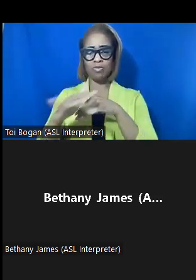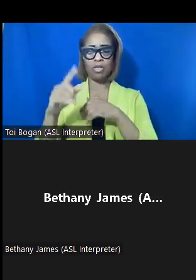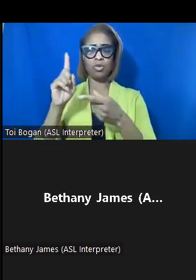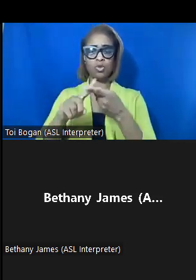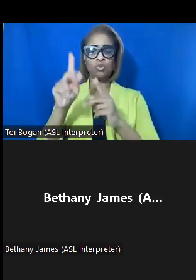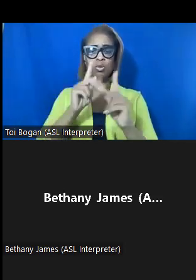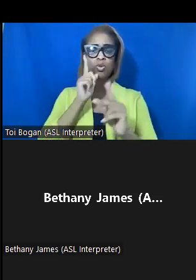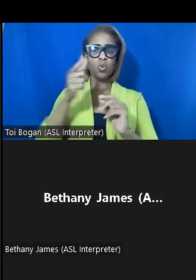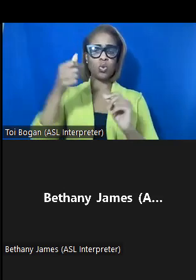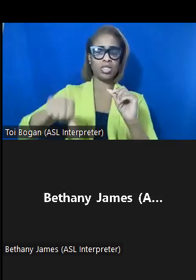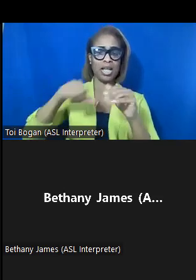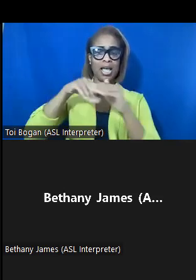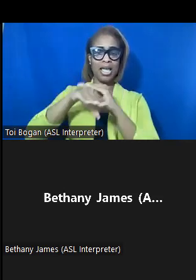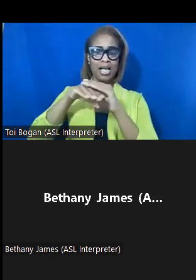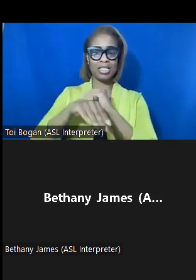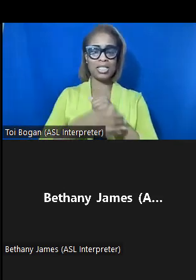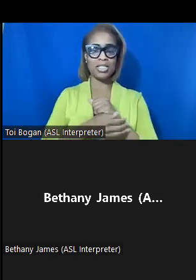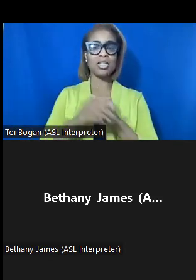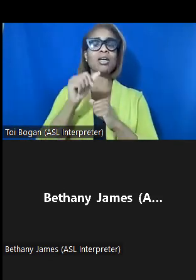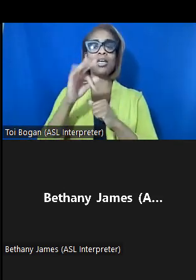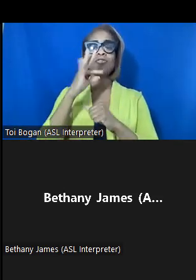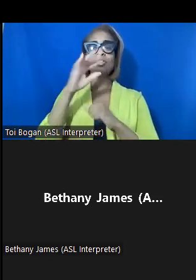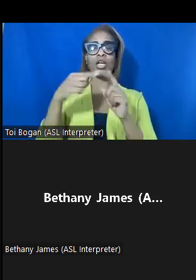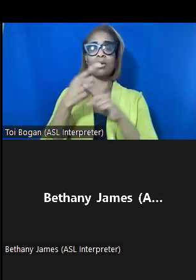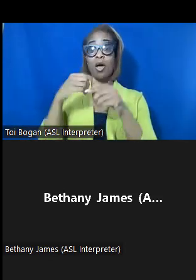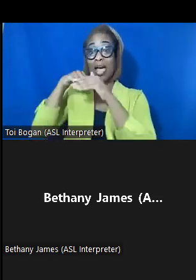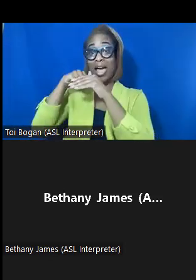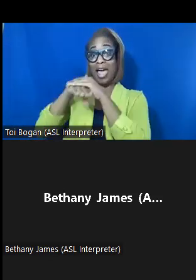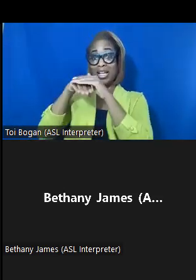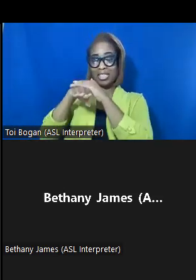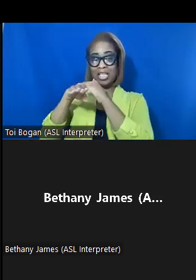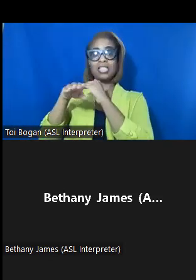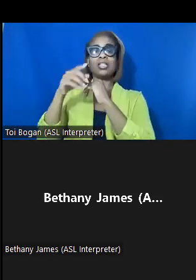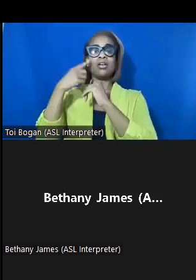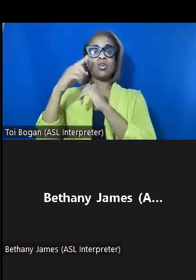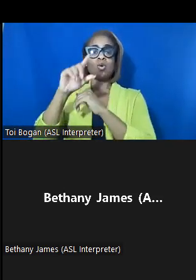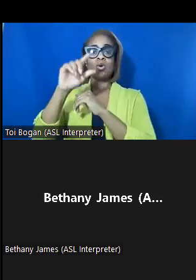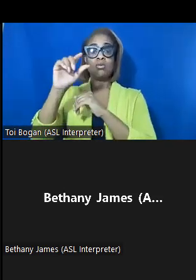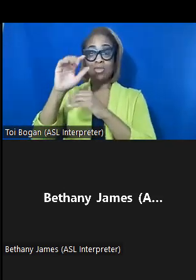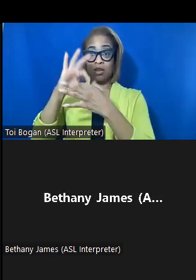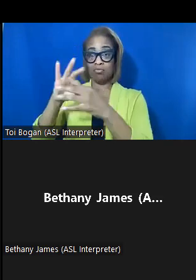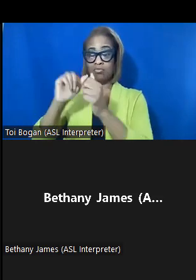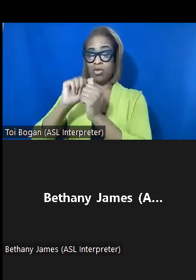being denied access? So if we're talking about access under the Americans with Disabilities Act, you can always